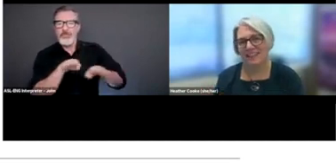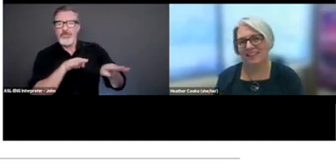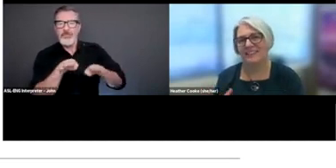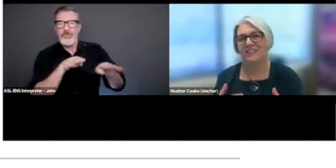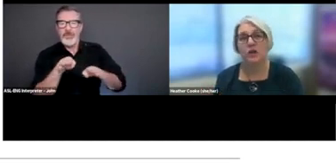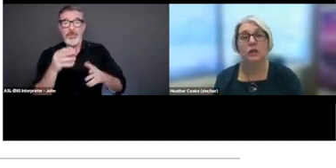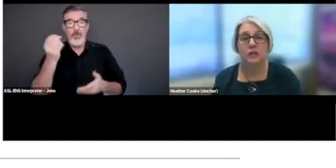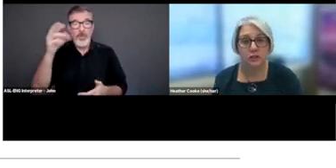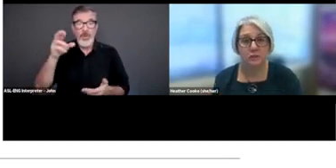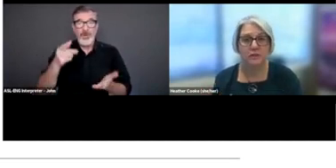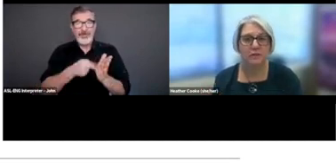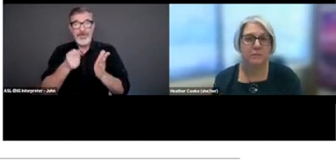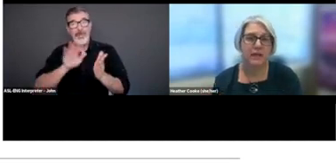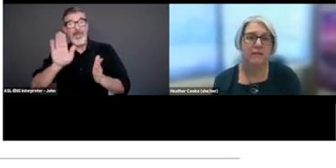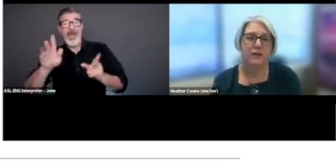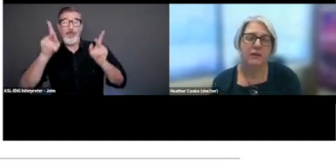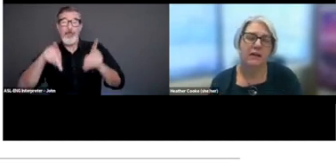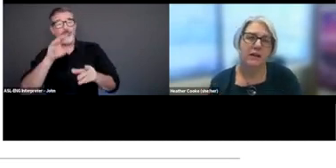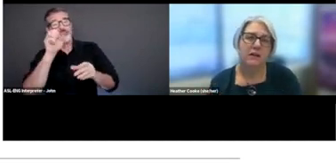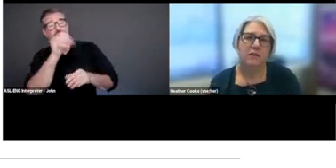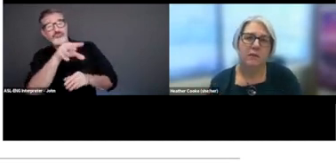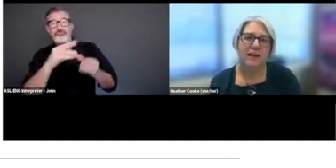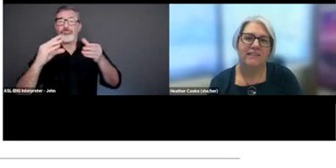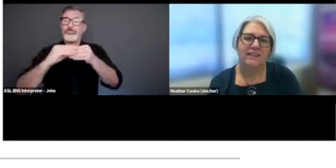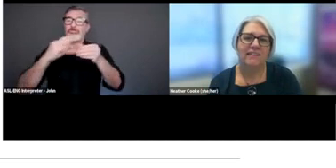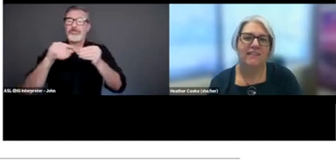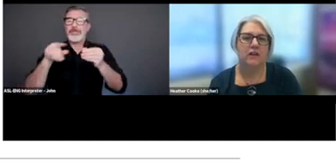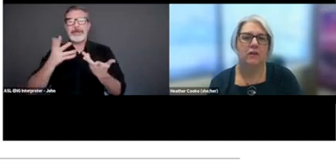that someone intended to hurt you with the behavior. So it's